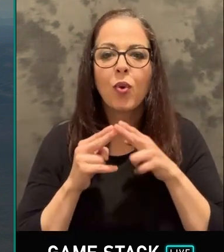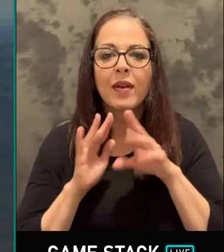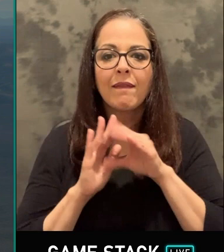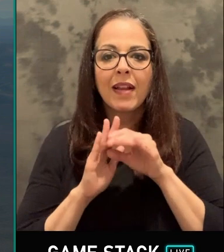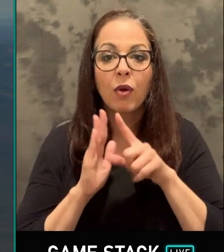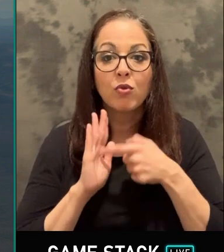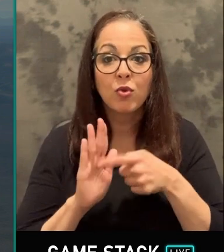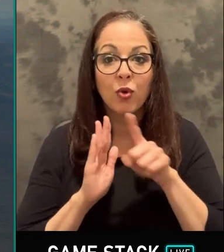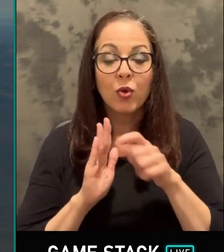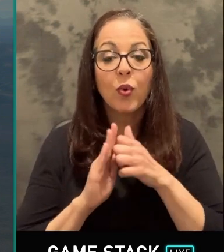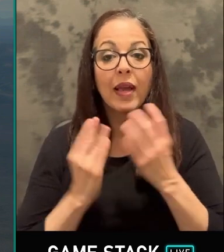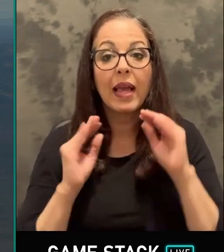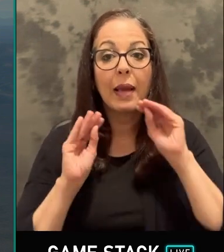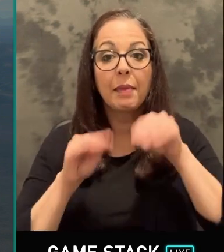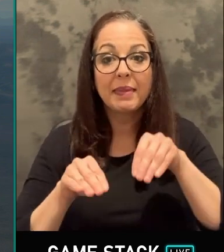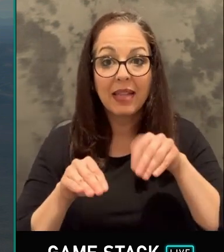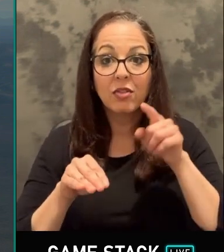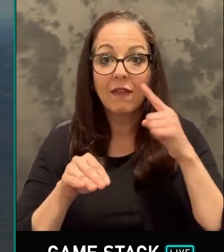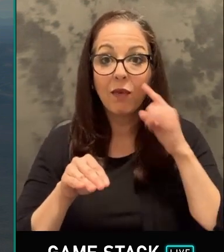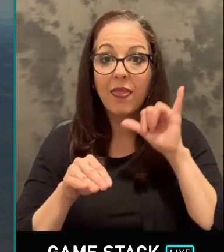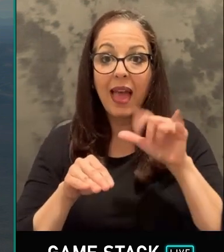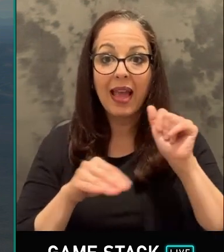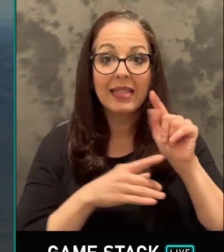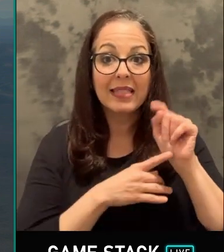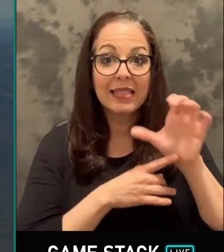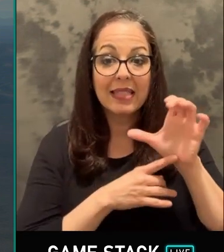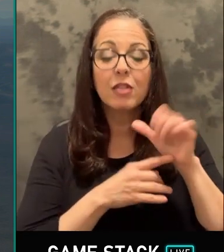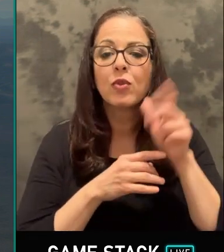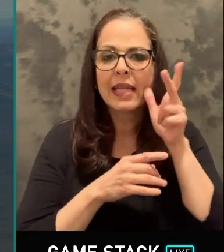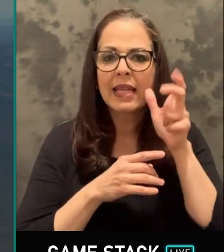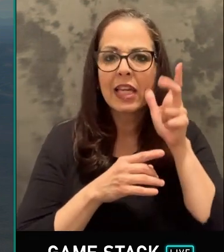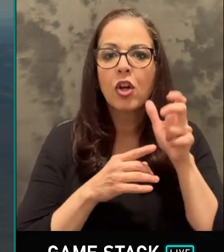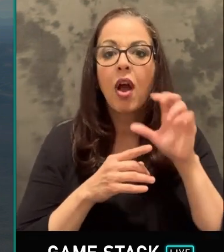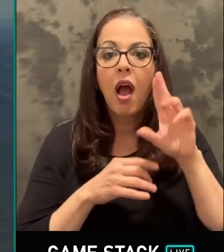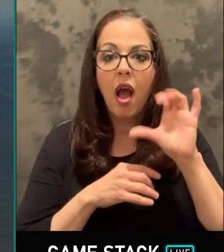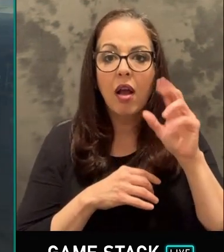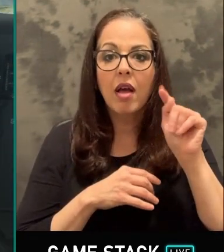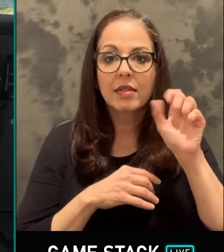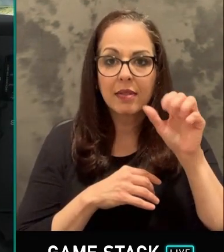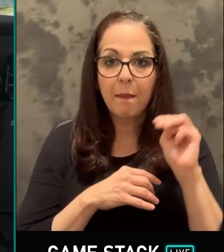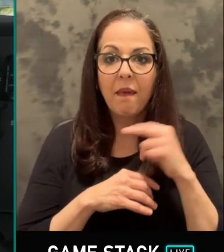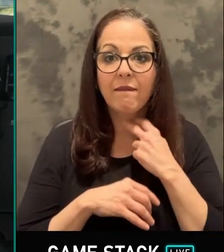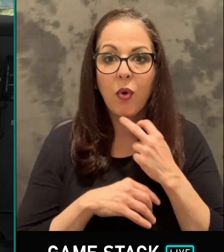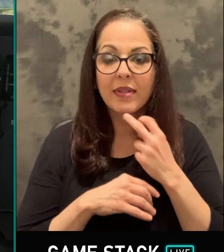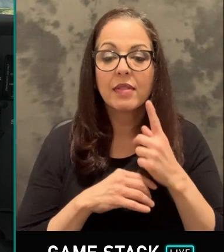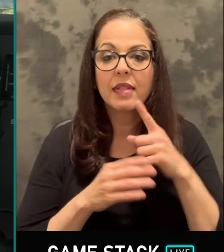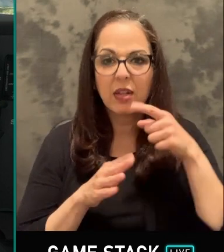ATC communication where you can hear custom voice in real time with your processing.